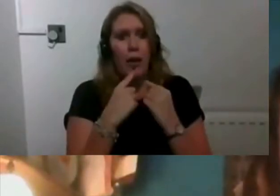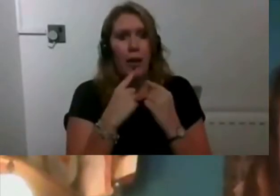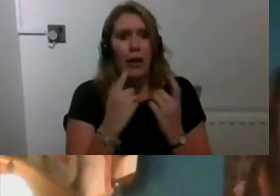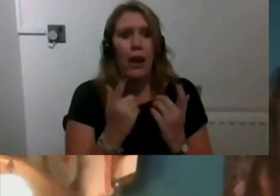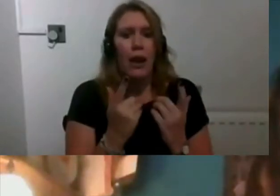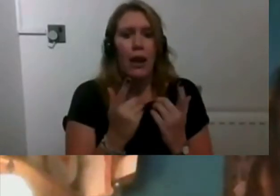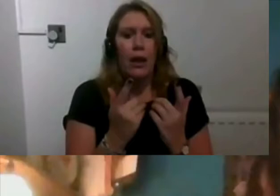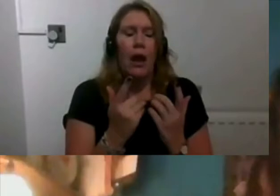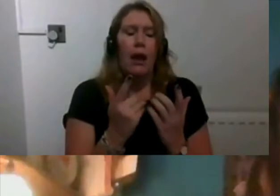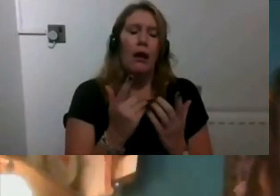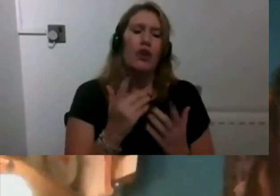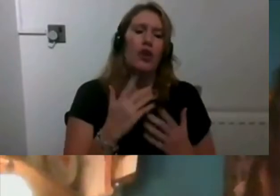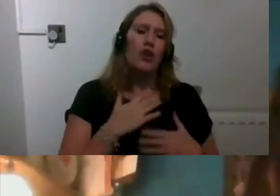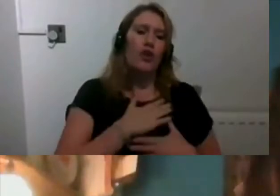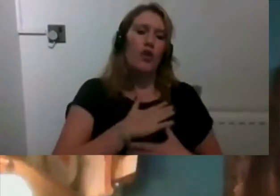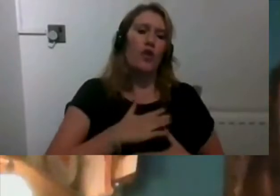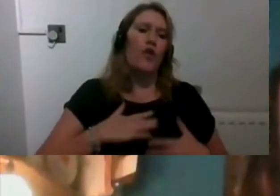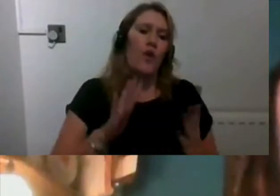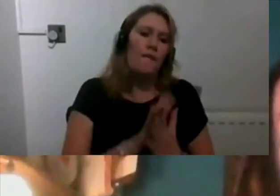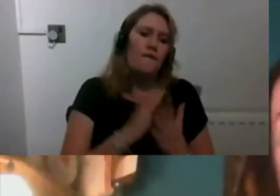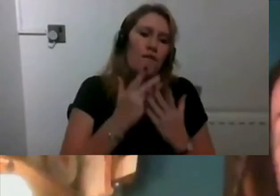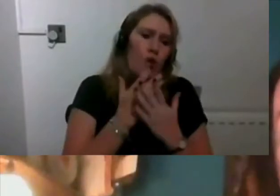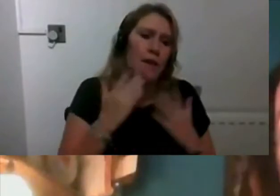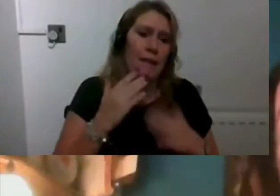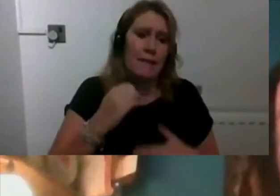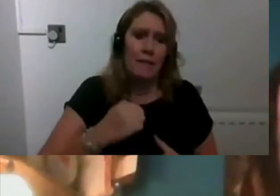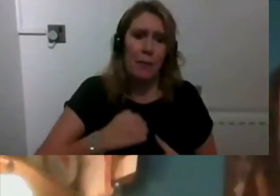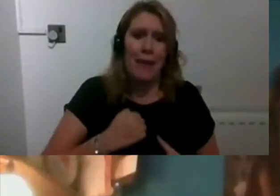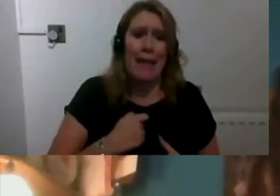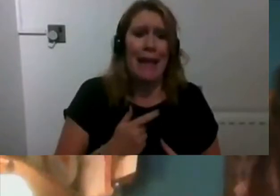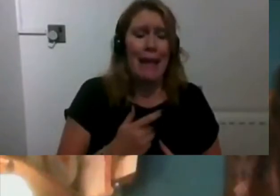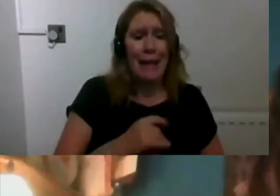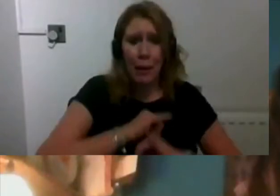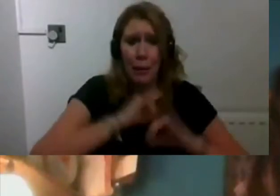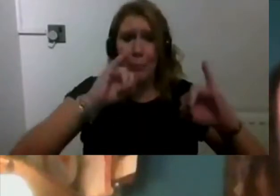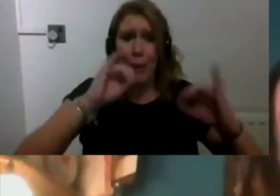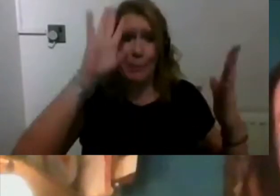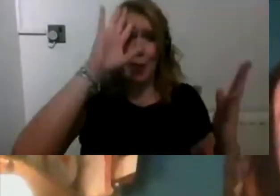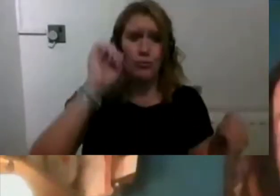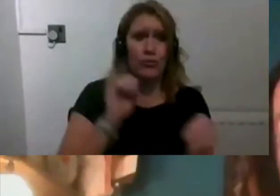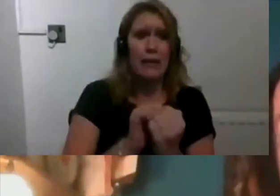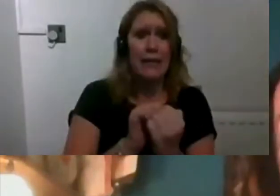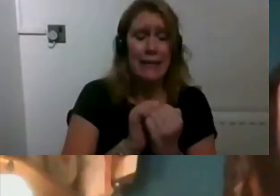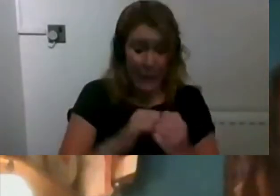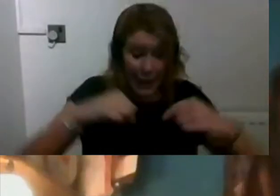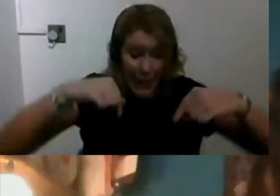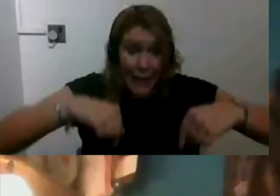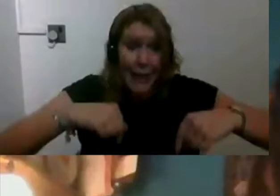memories, here in the moment I am free, free at last.